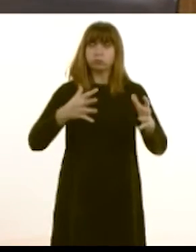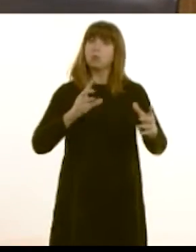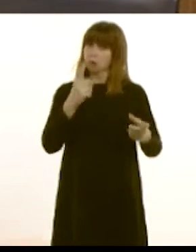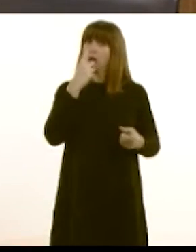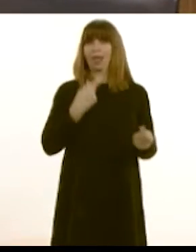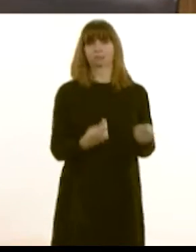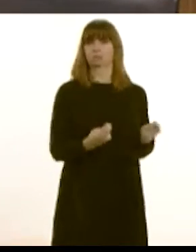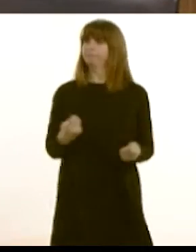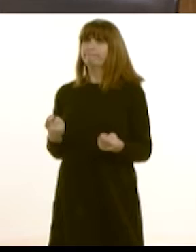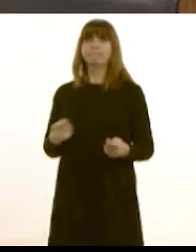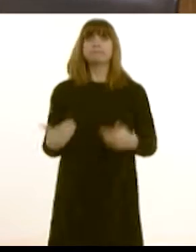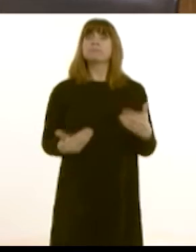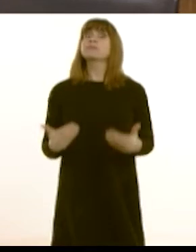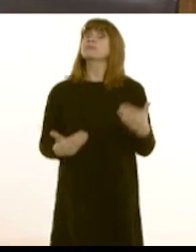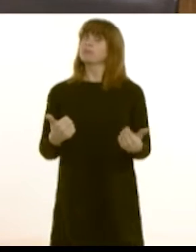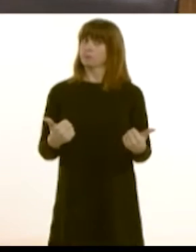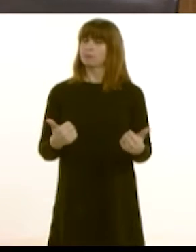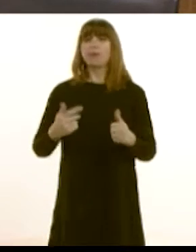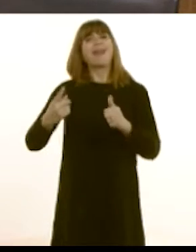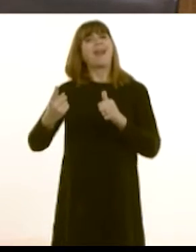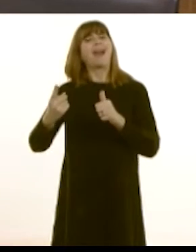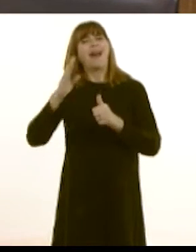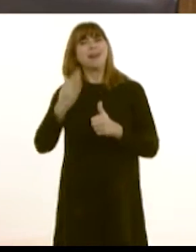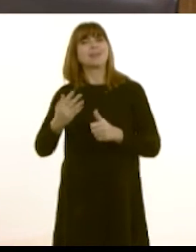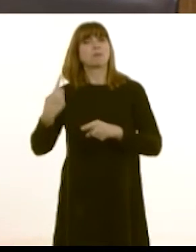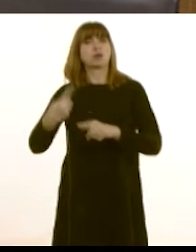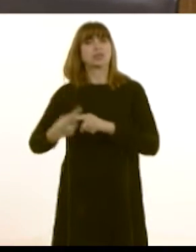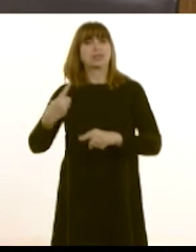What happens with A&Eó. I think Iím right in saying that A&E attendances are actually higher often in the summer, but